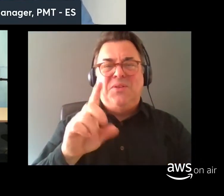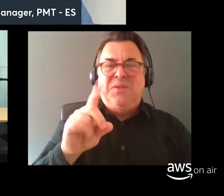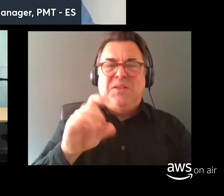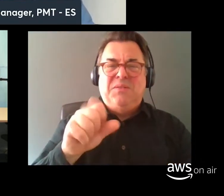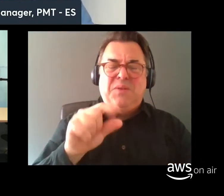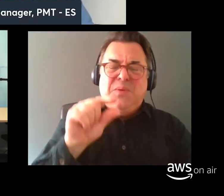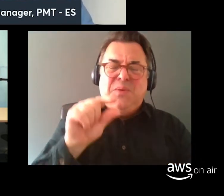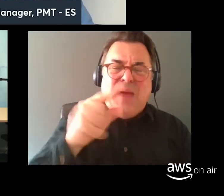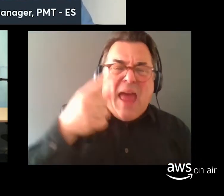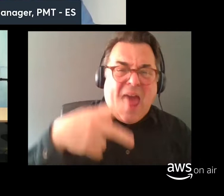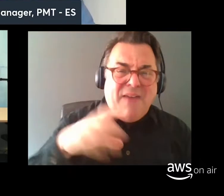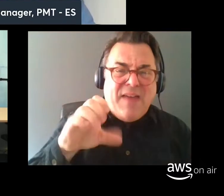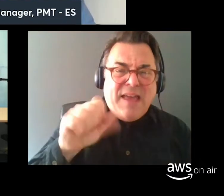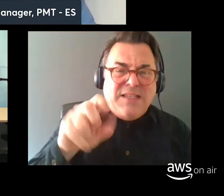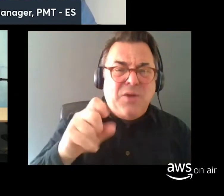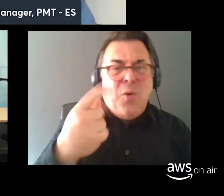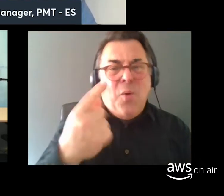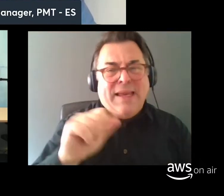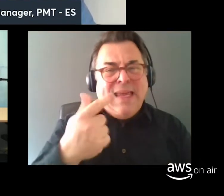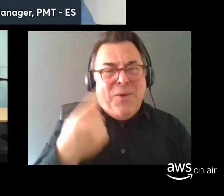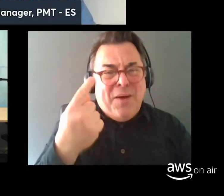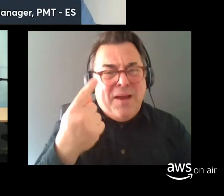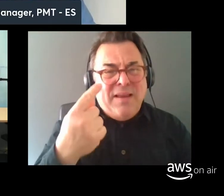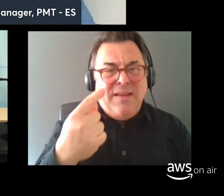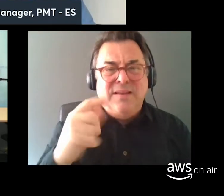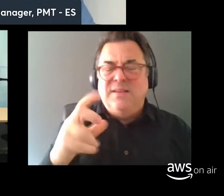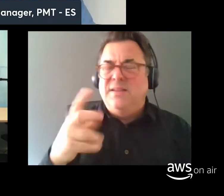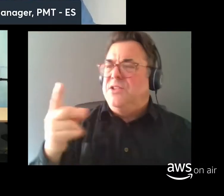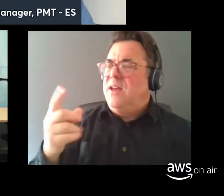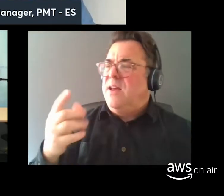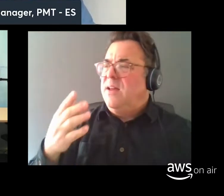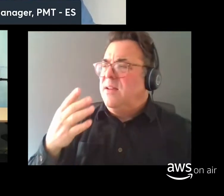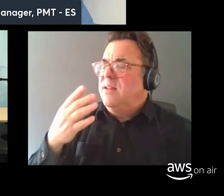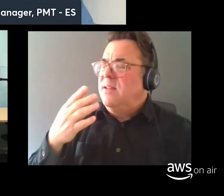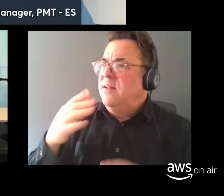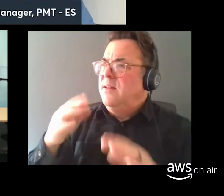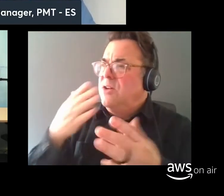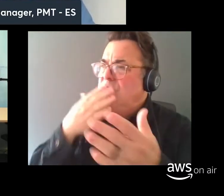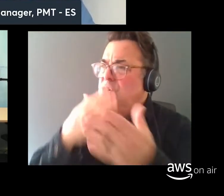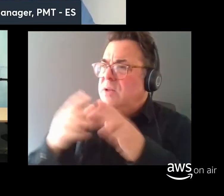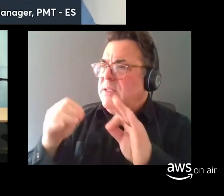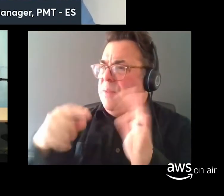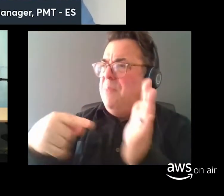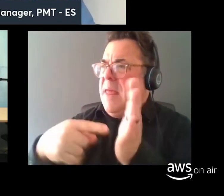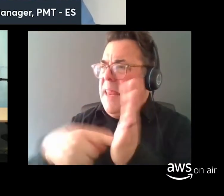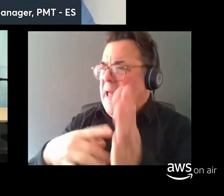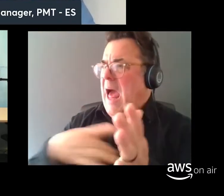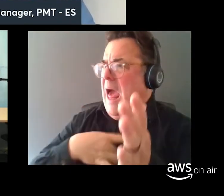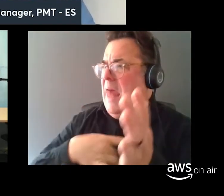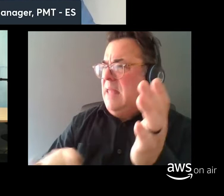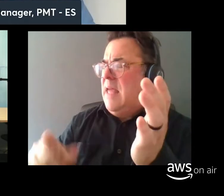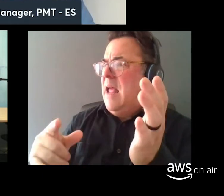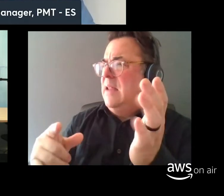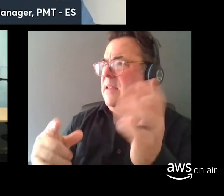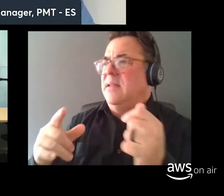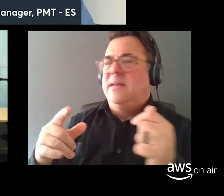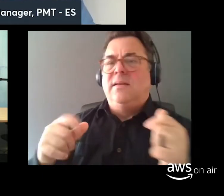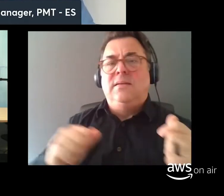One gigabyte. Yes. Chad, you're always so practical with the billing questions. I love it. I love, 'cause you know, I'm just like, you know,